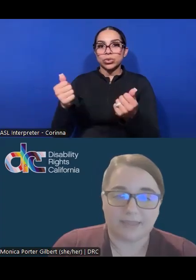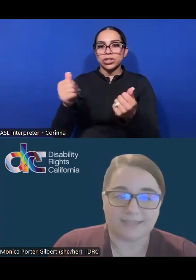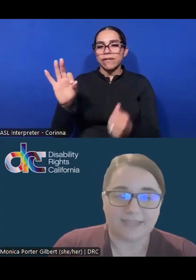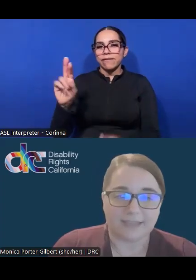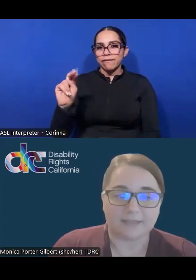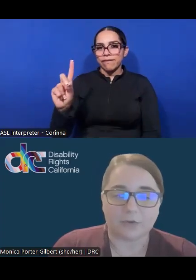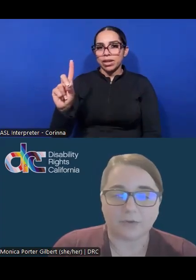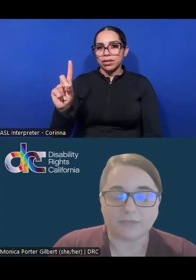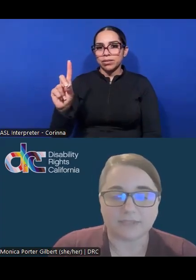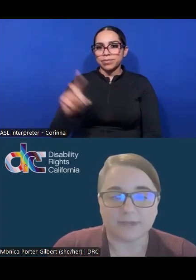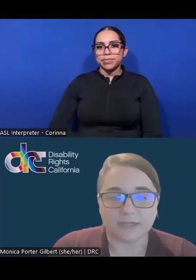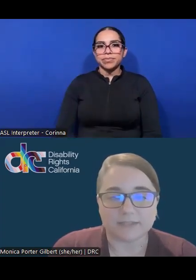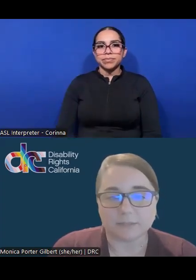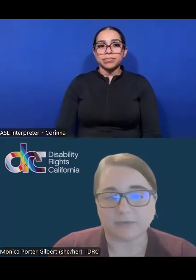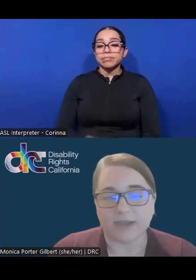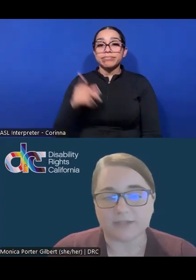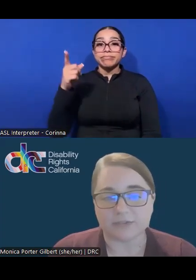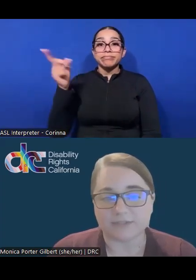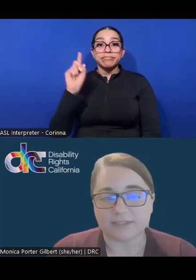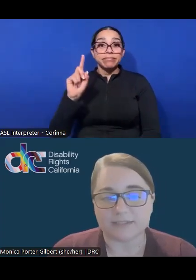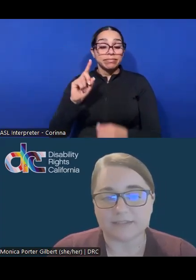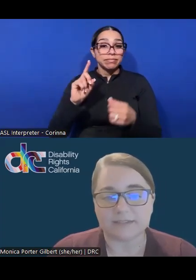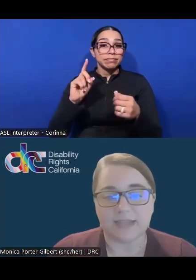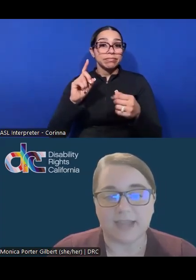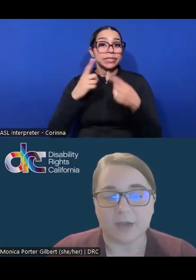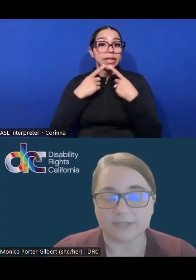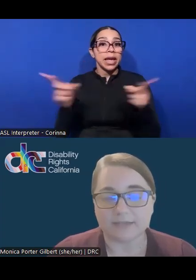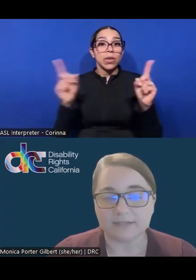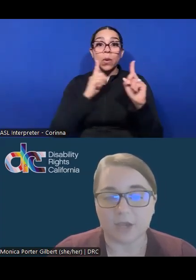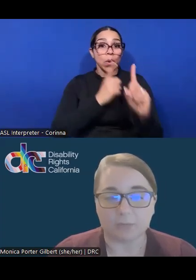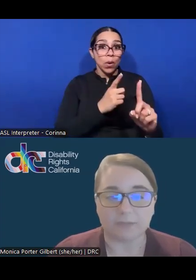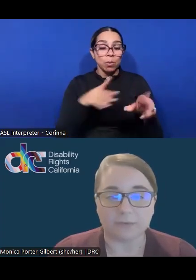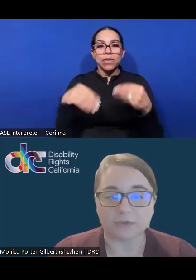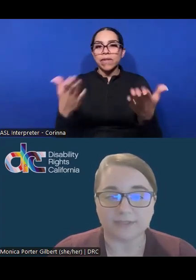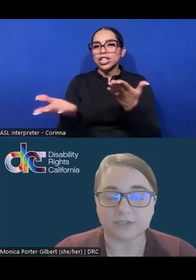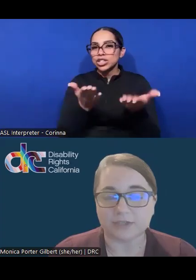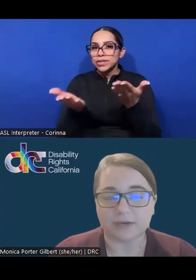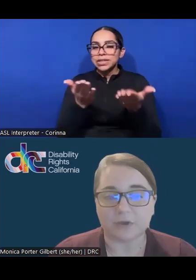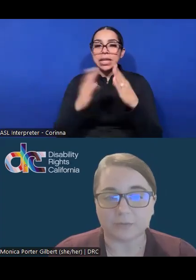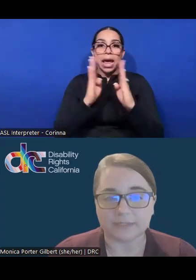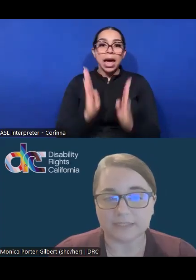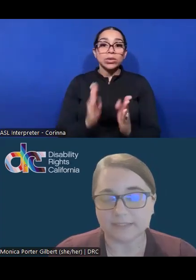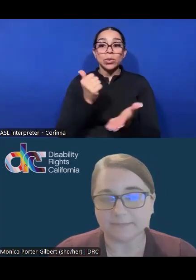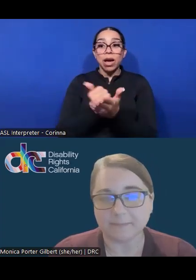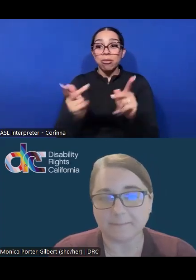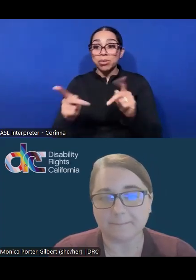They say that the goal of this fund is to provide services and housing to help people transition out of homelessness.